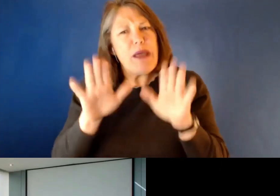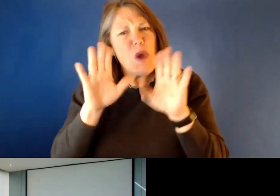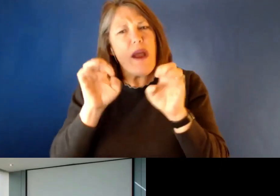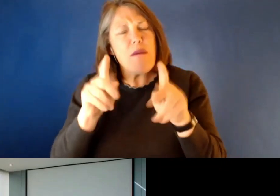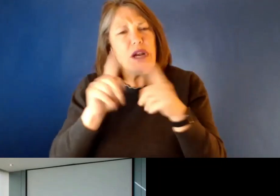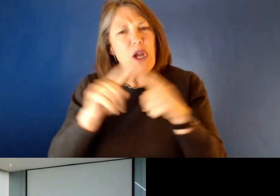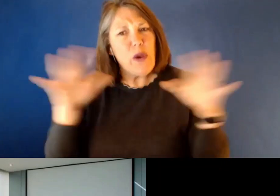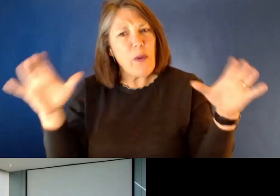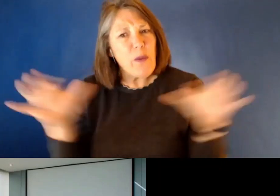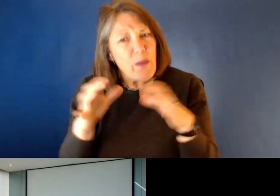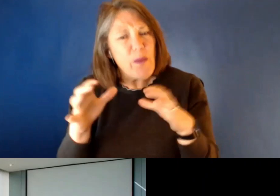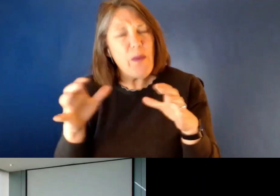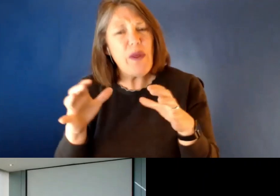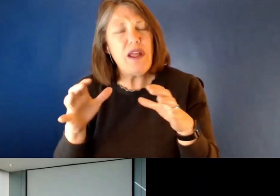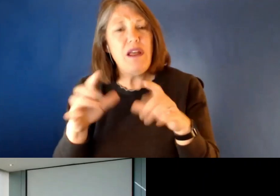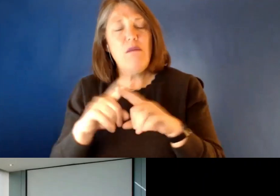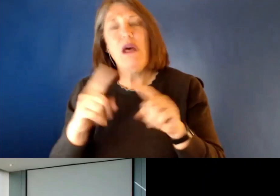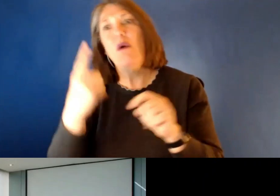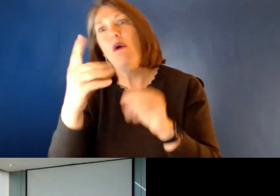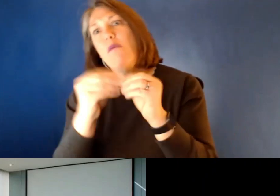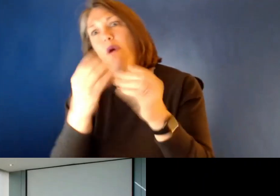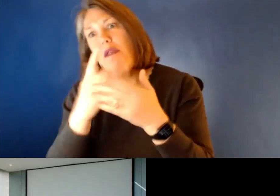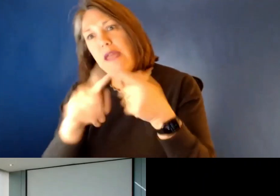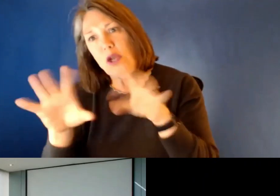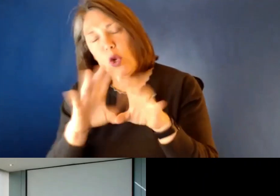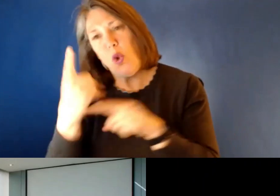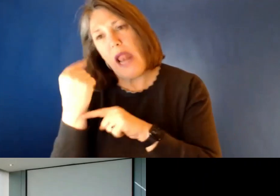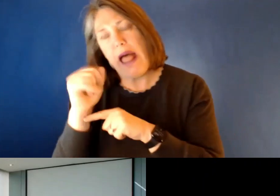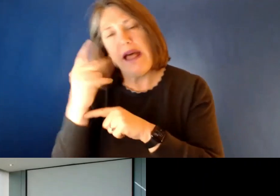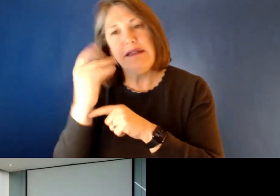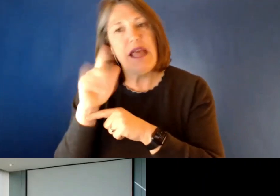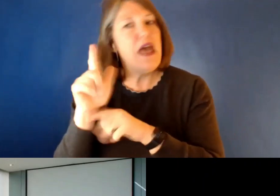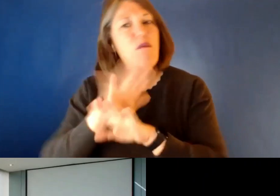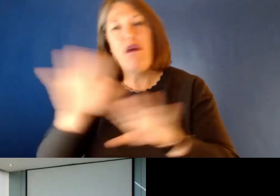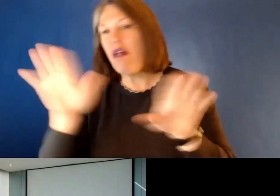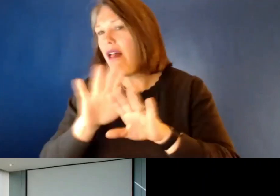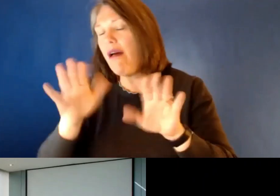more thing to do. 06:08:22 We hope that as we look to our 2021